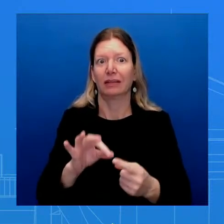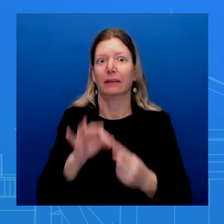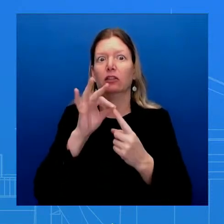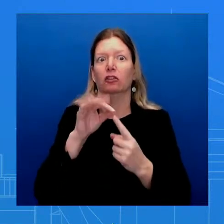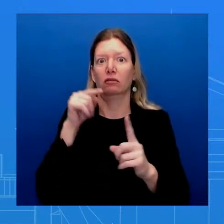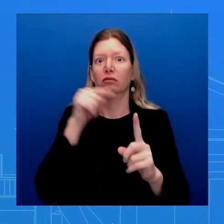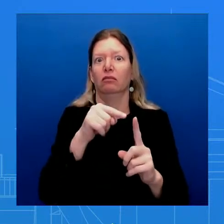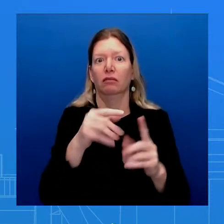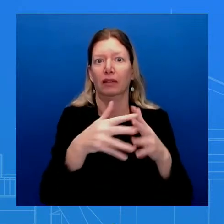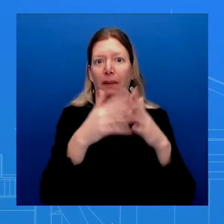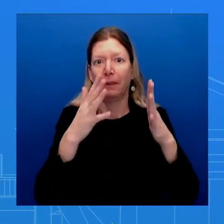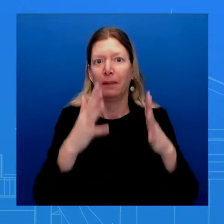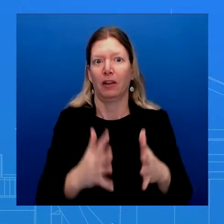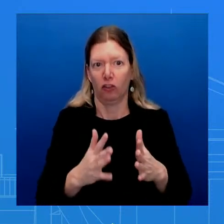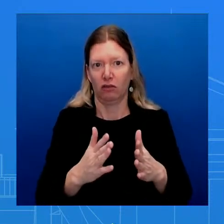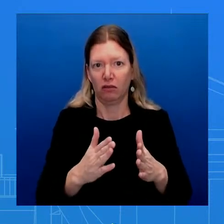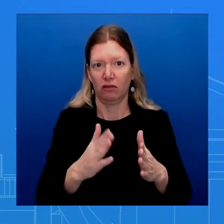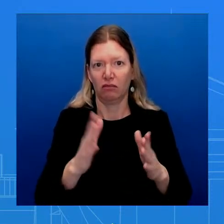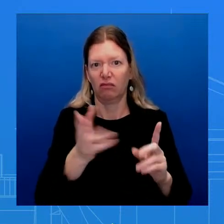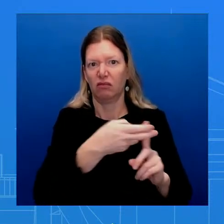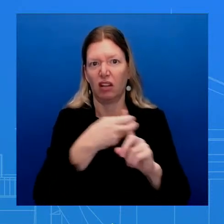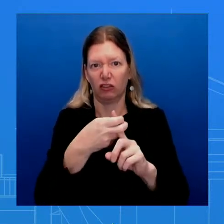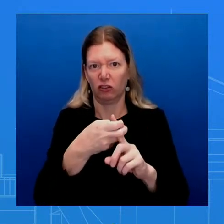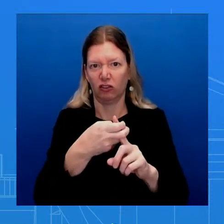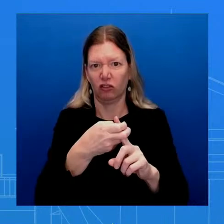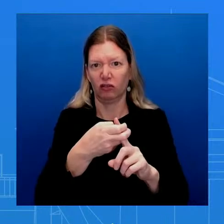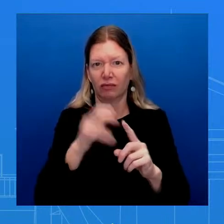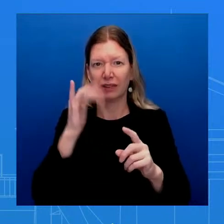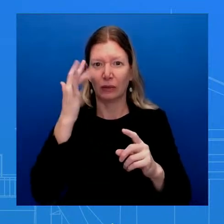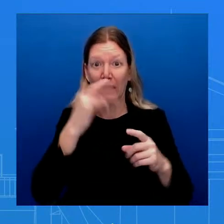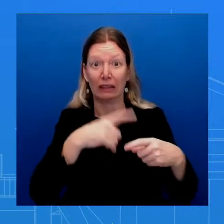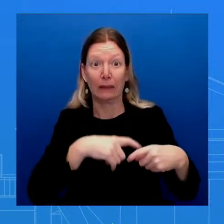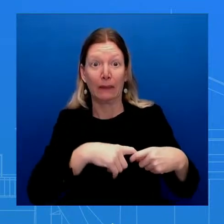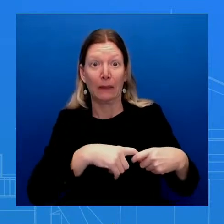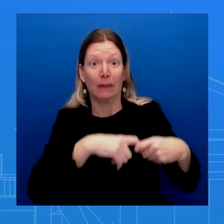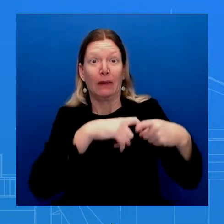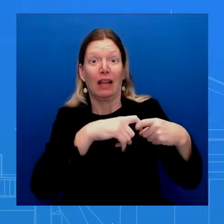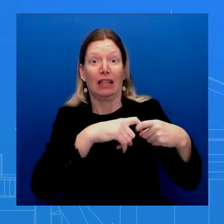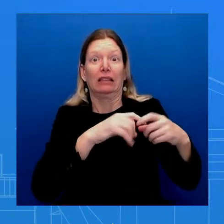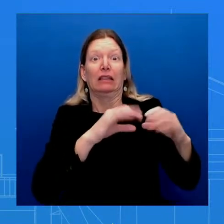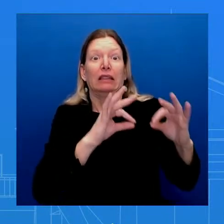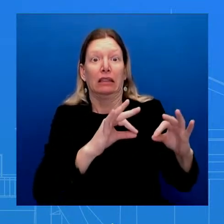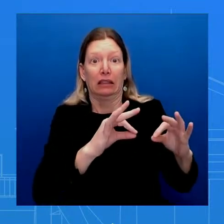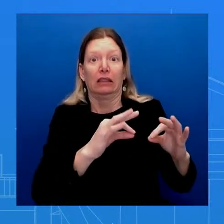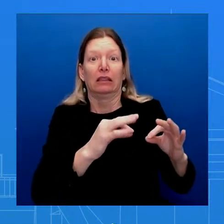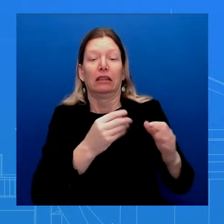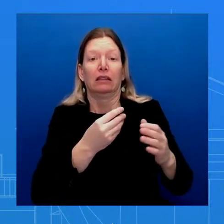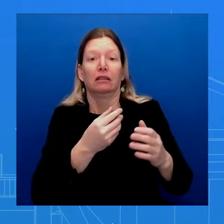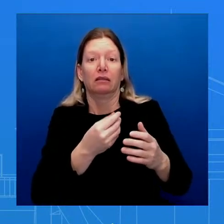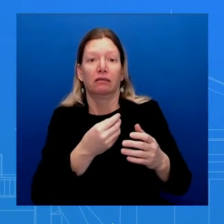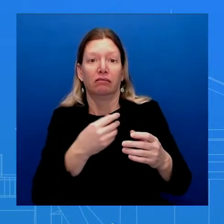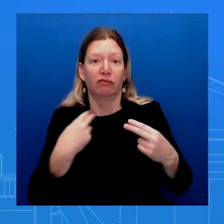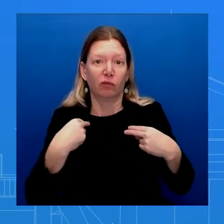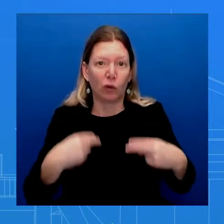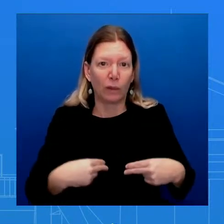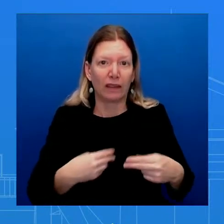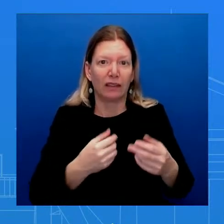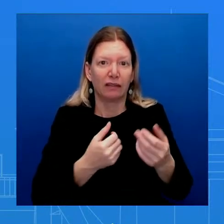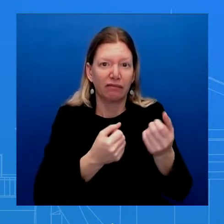to get humanitarian aid in -- obviously, to the people of Gaza, but also making sure that these hostages go back to their families and friends